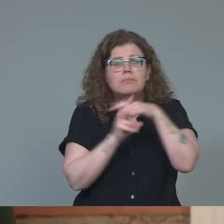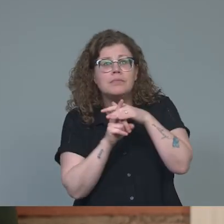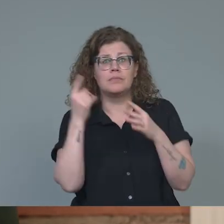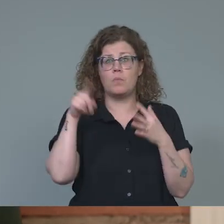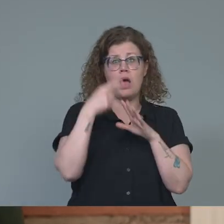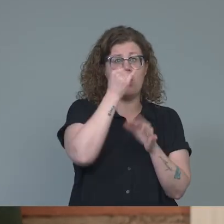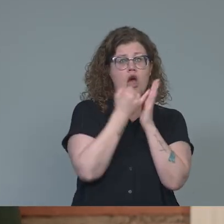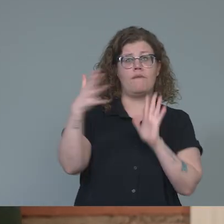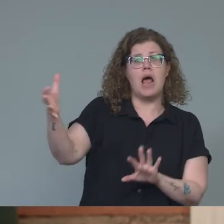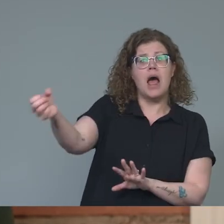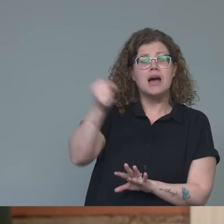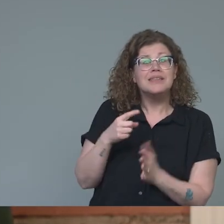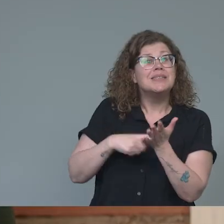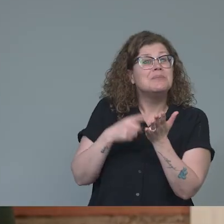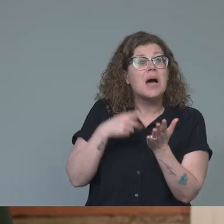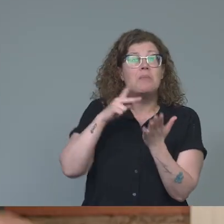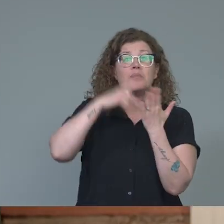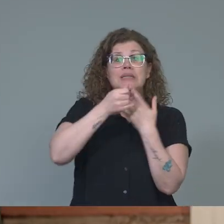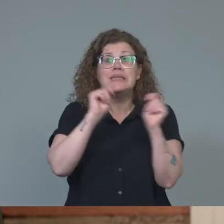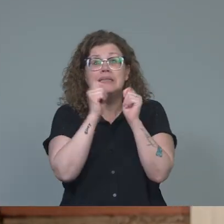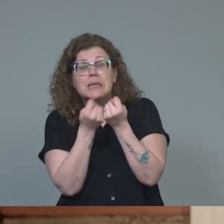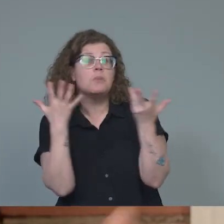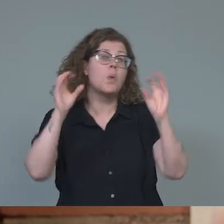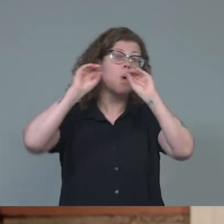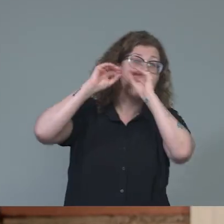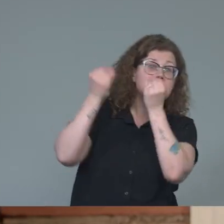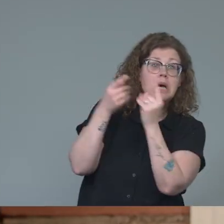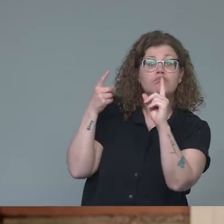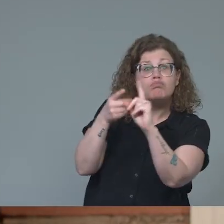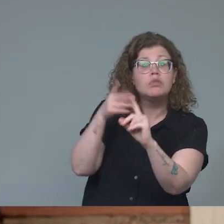the community and that's what's informed the idea for the need for a project in the first place